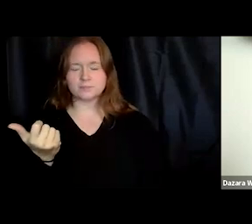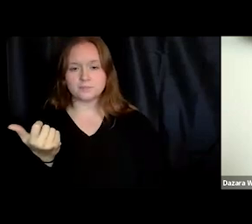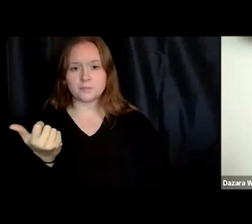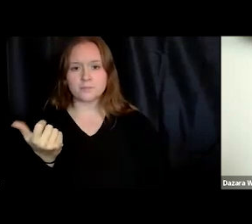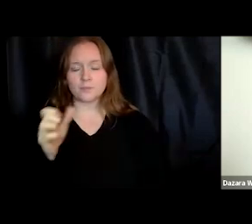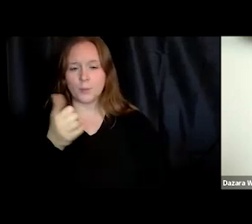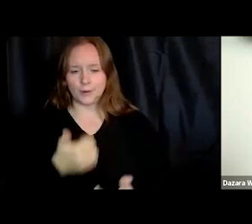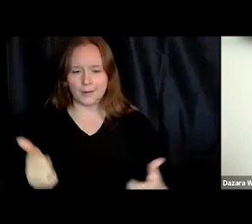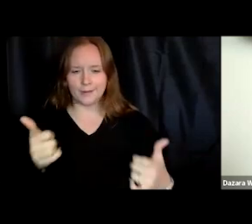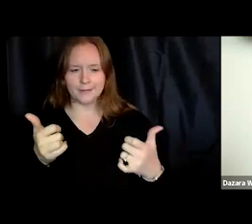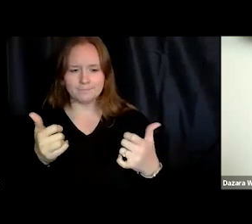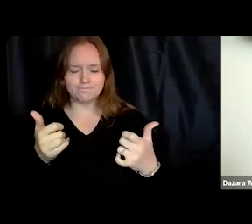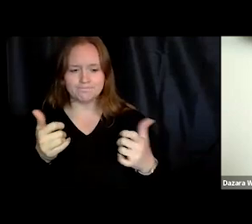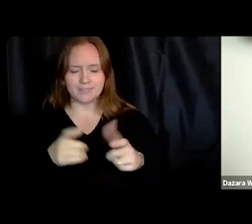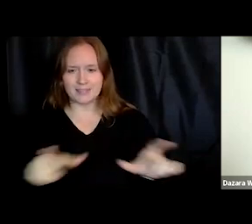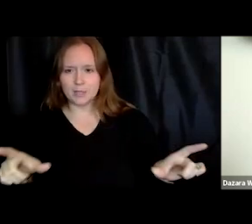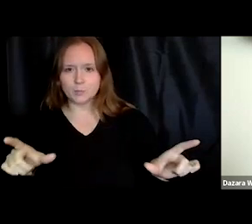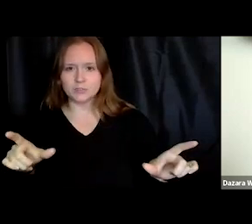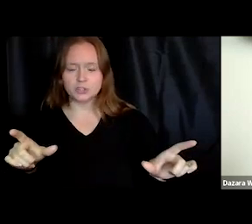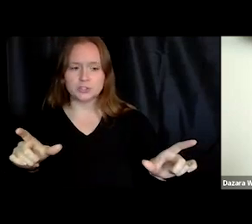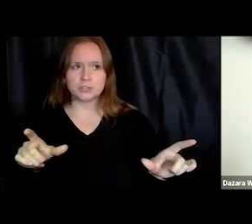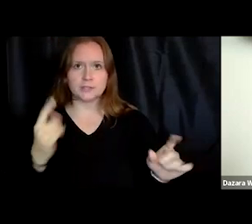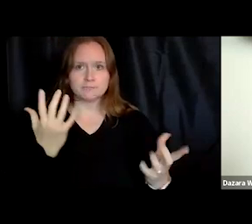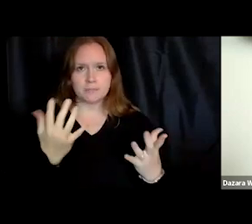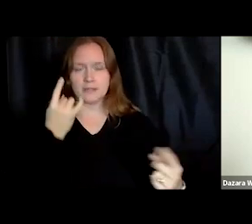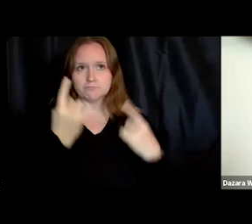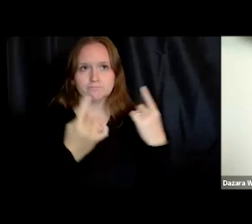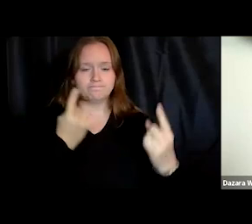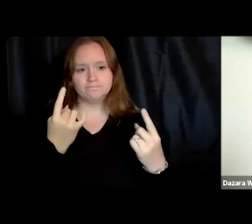that can be considered as opinions